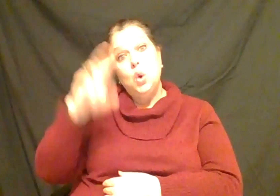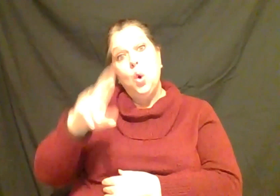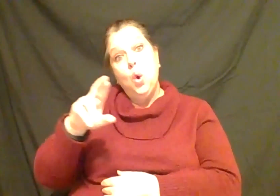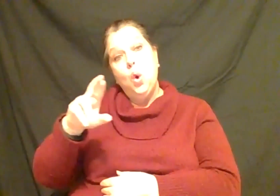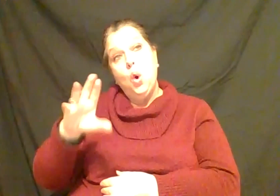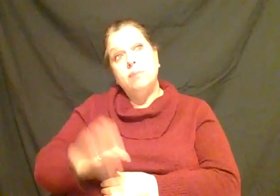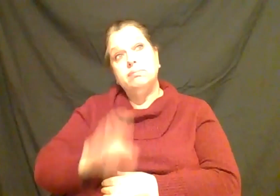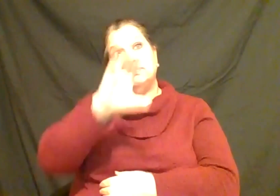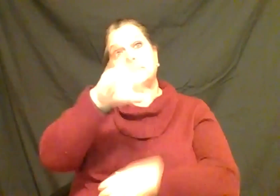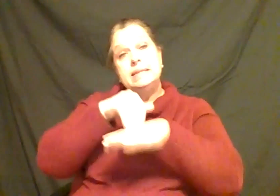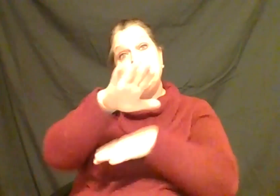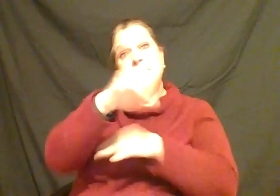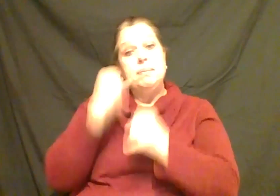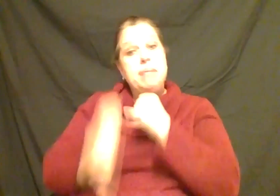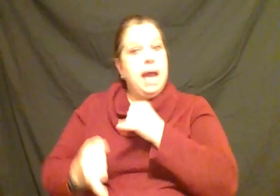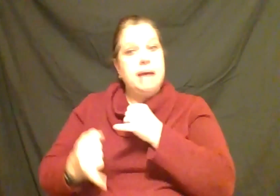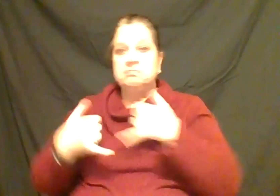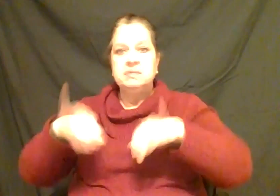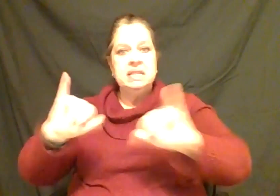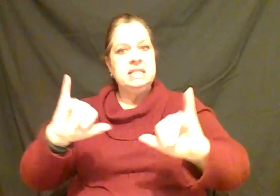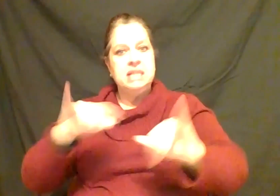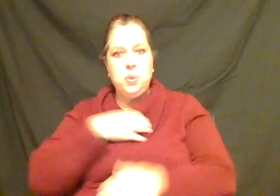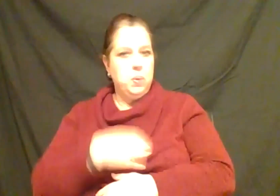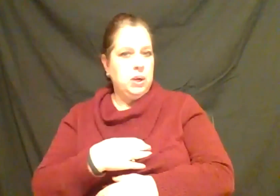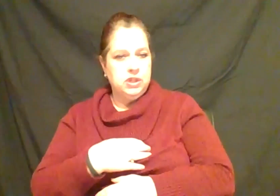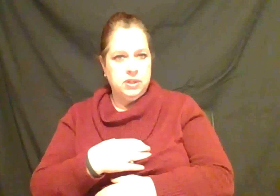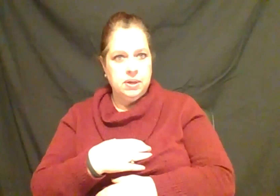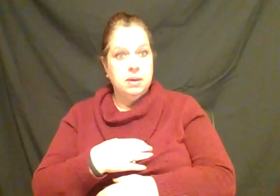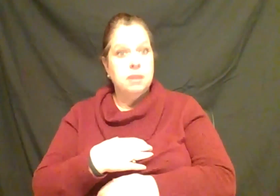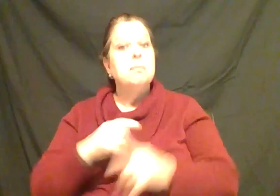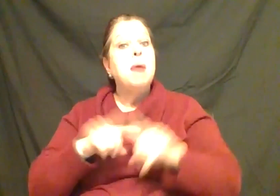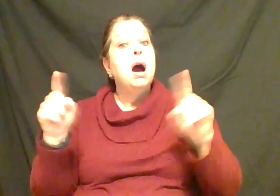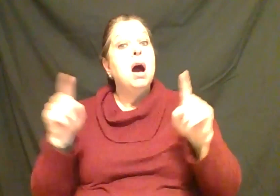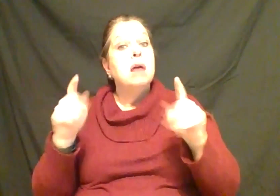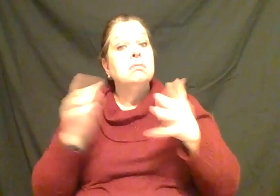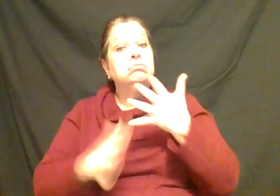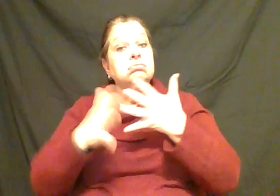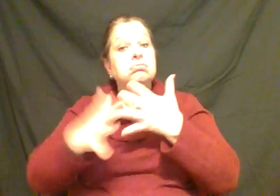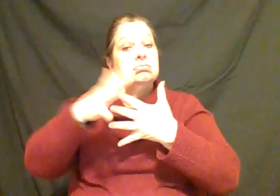it's still their wish the process of prioritizing who is going to take those available seats